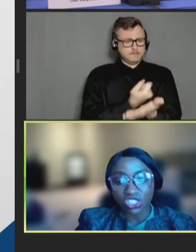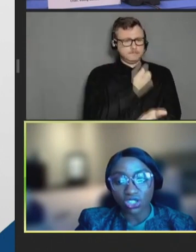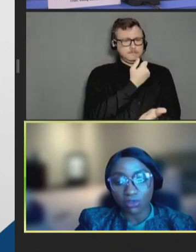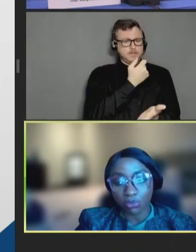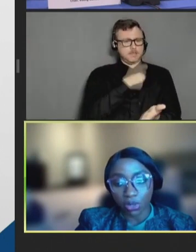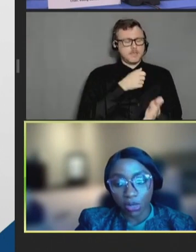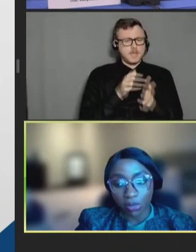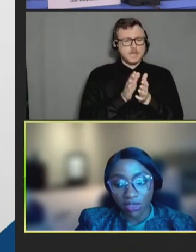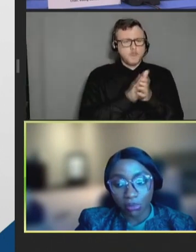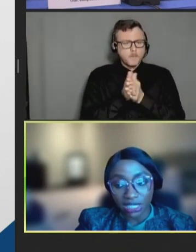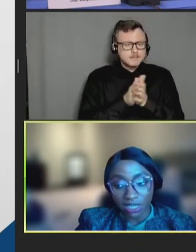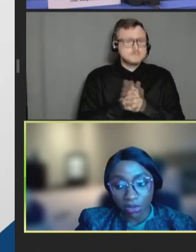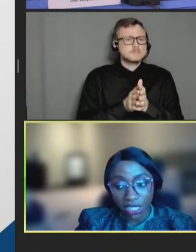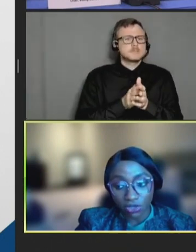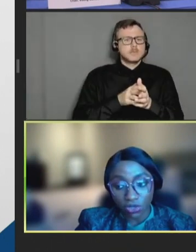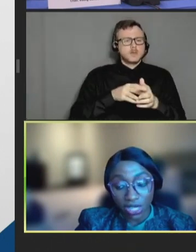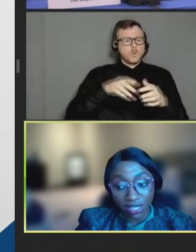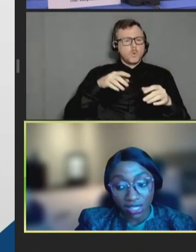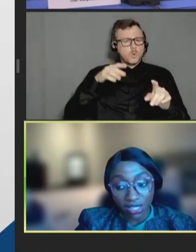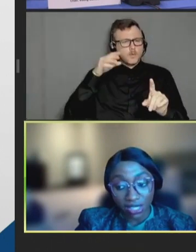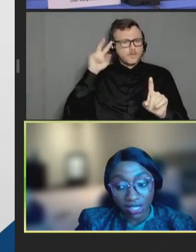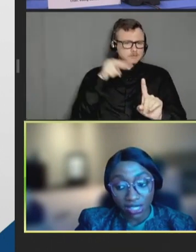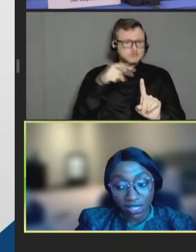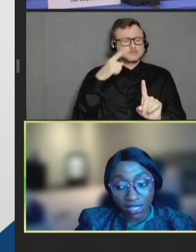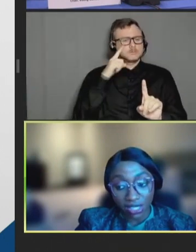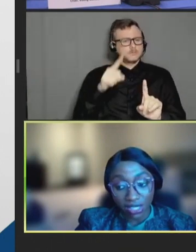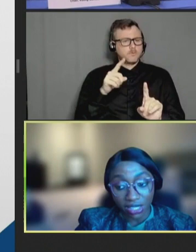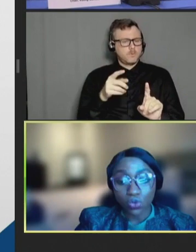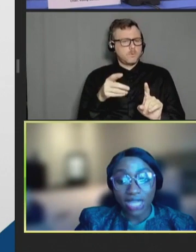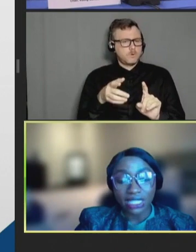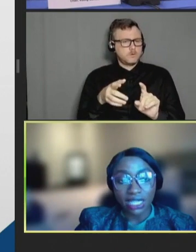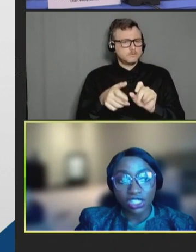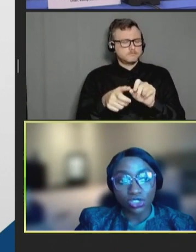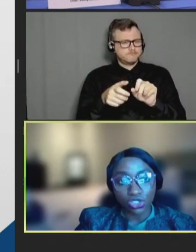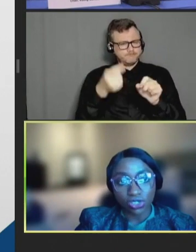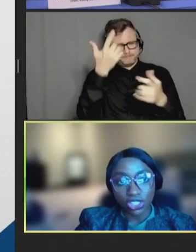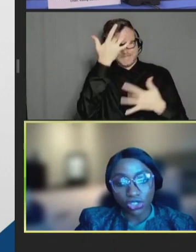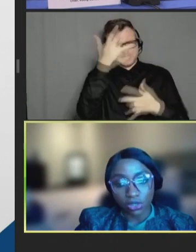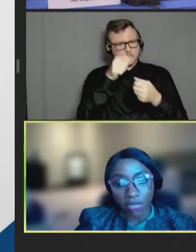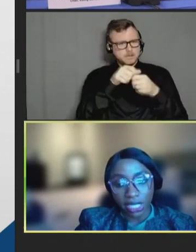attention brought about by the pandemic so the health -- to engage nontraditional